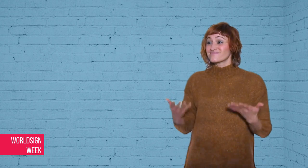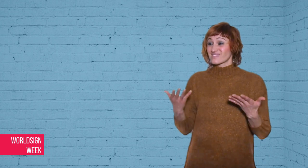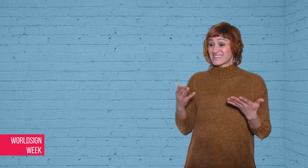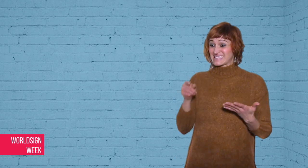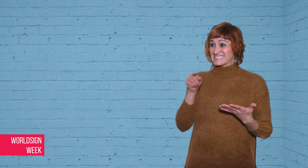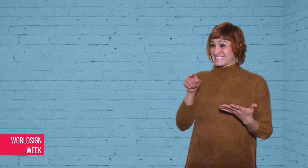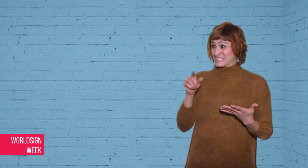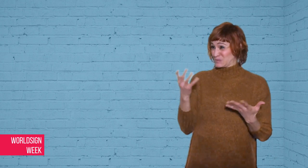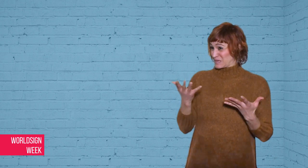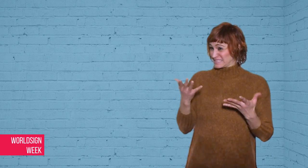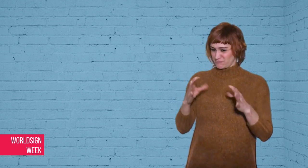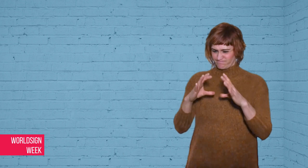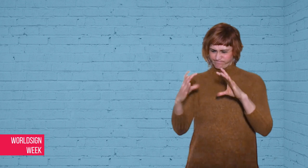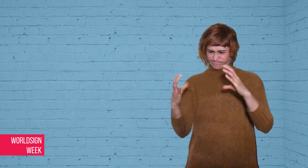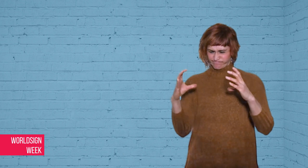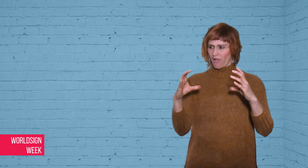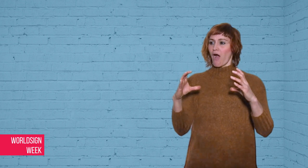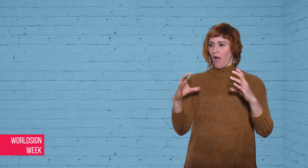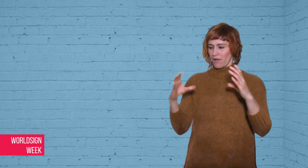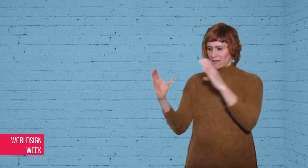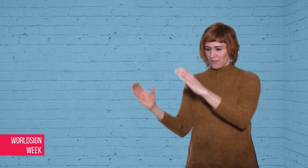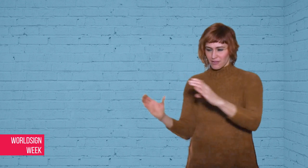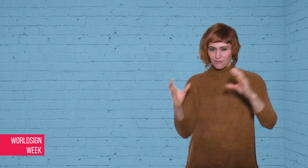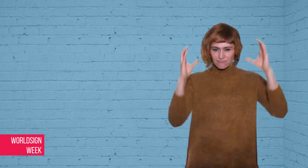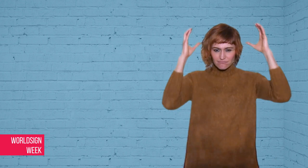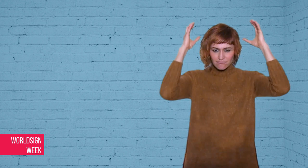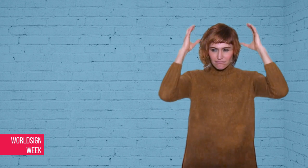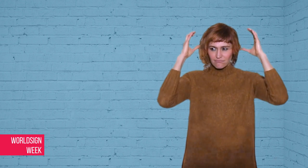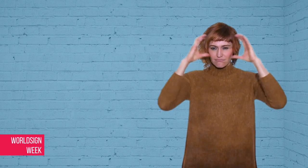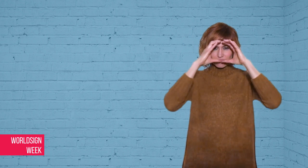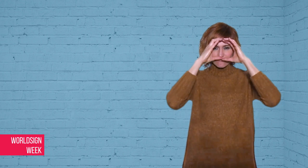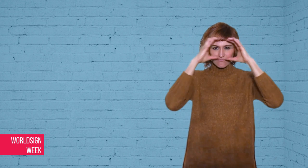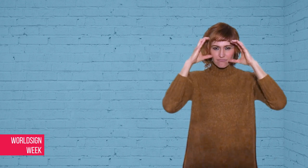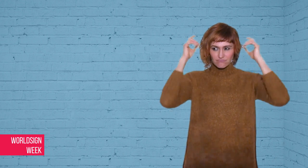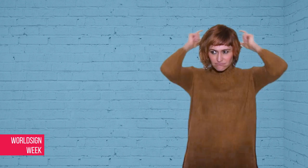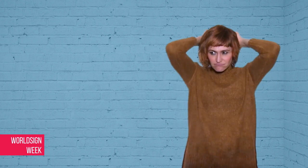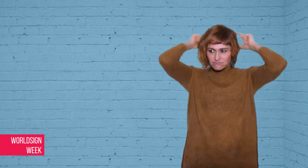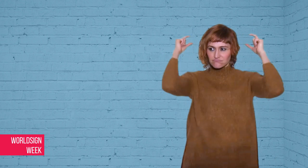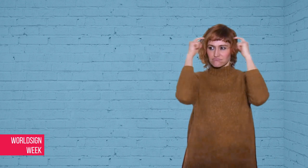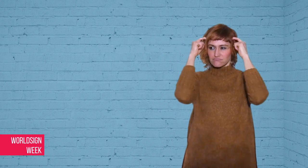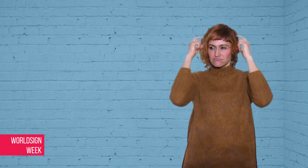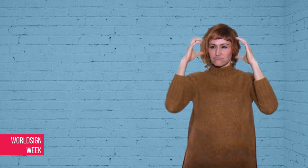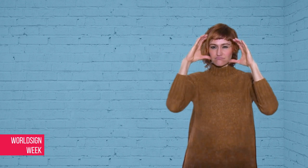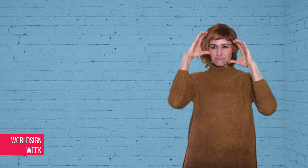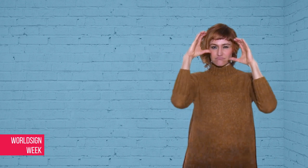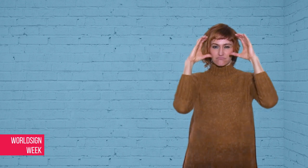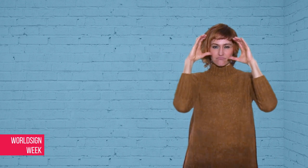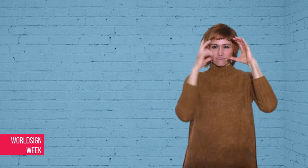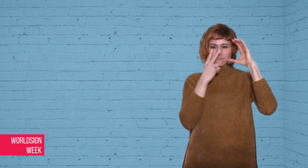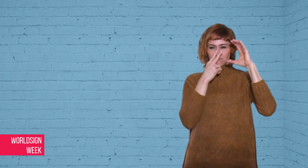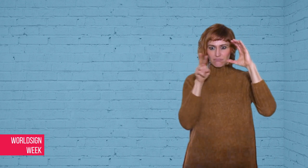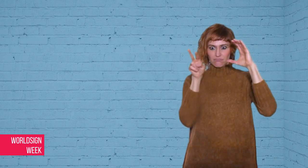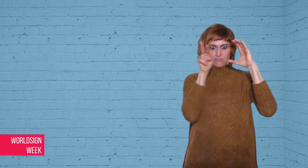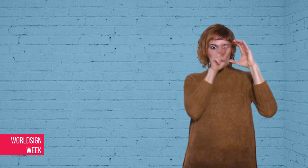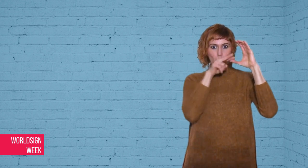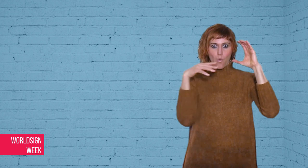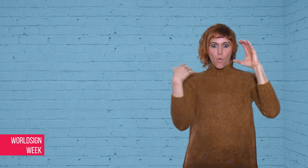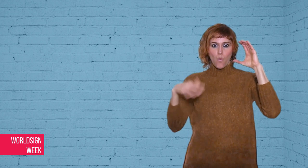Dawn: It is a headset device that covers